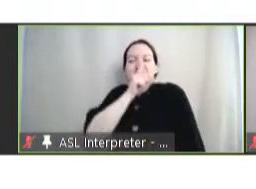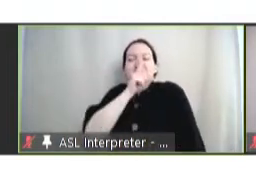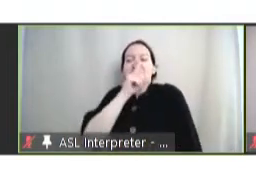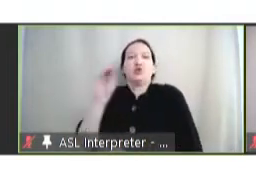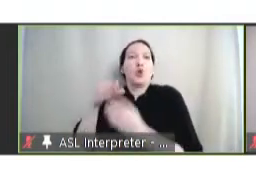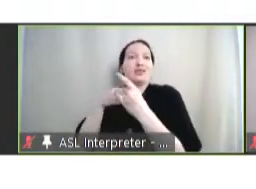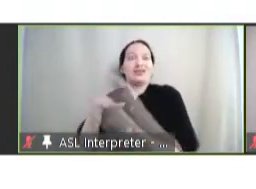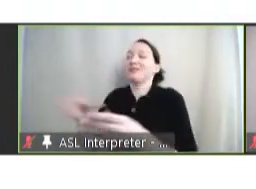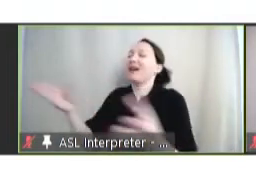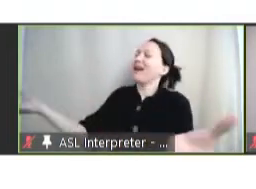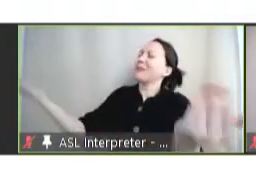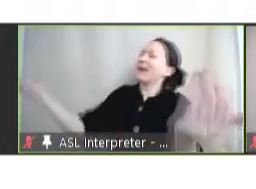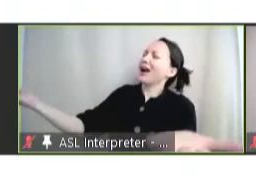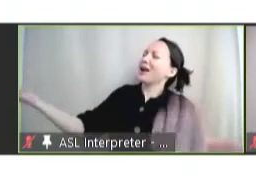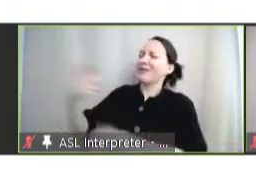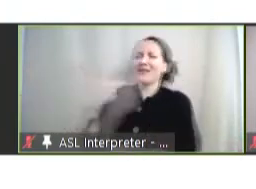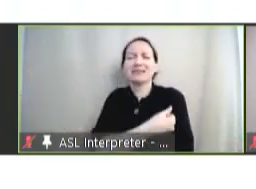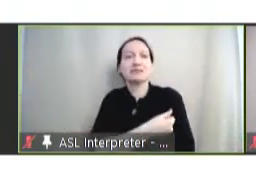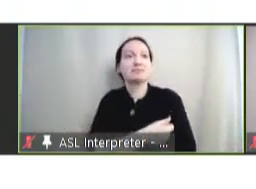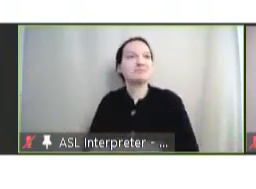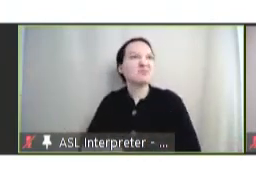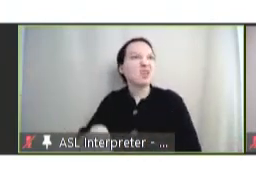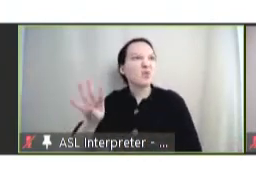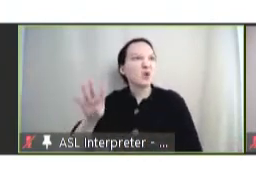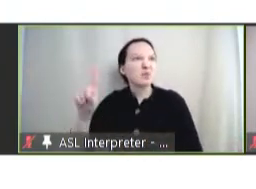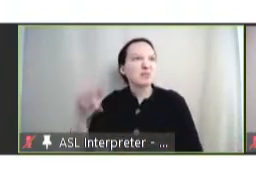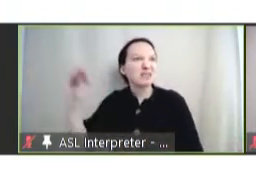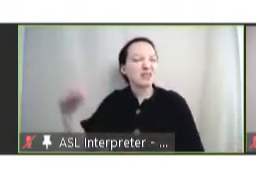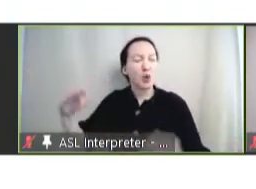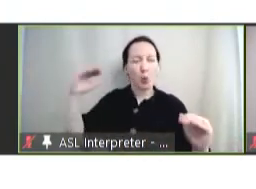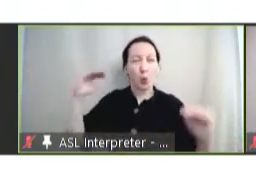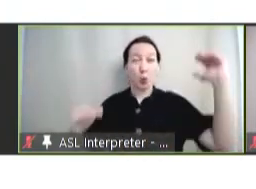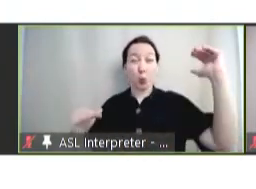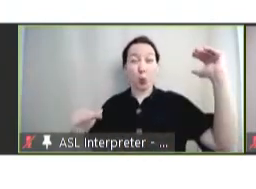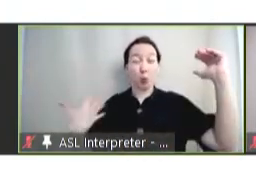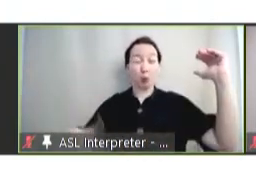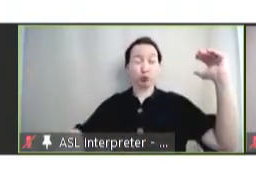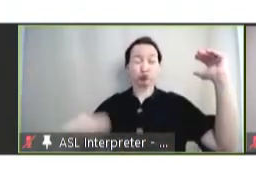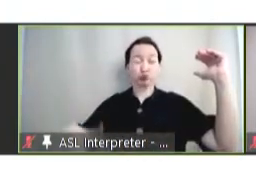from the company was only at 41 percent. That's a big difference that voice mattered.